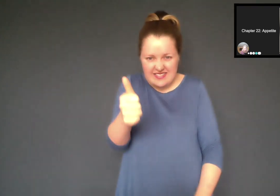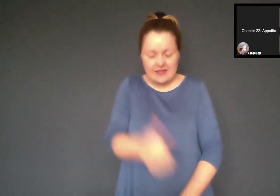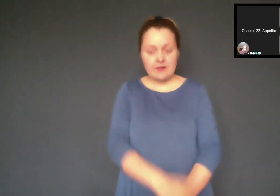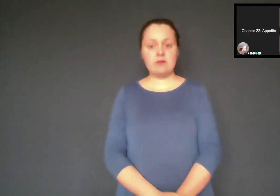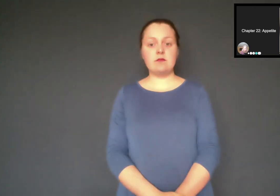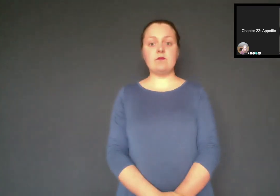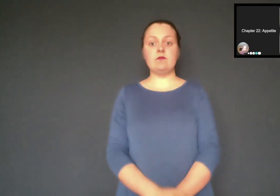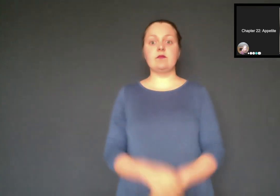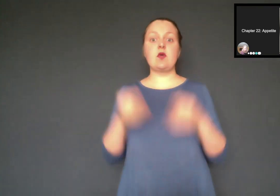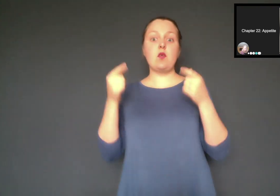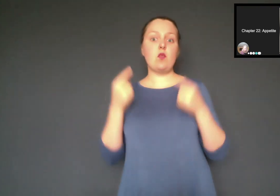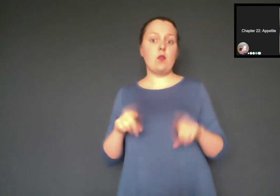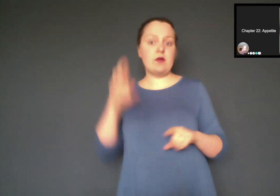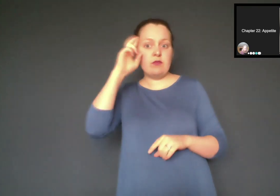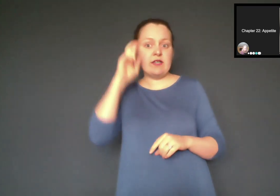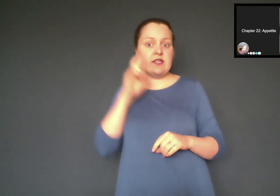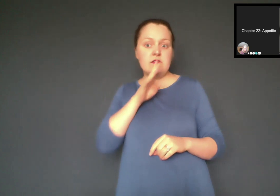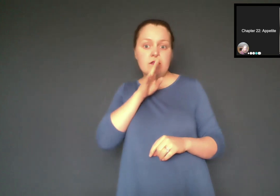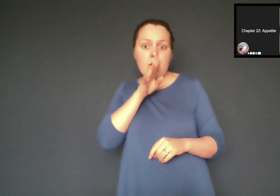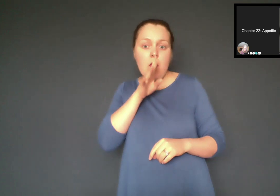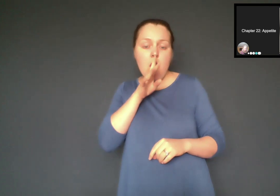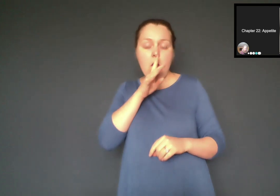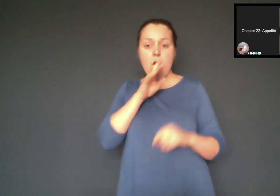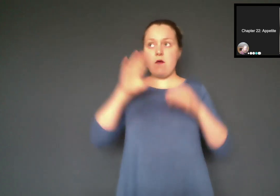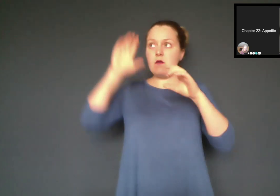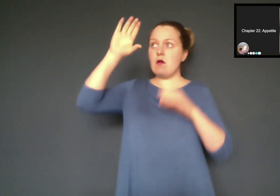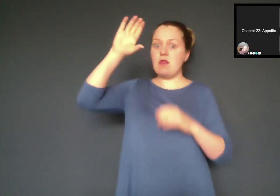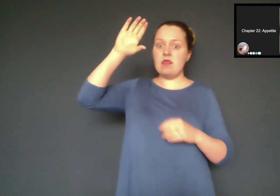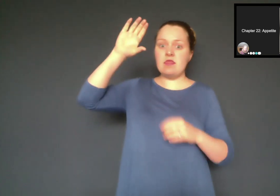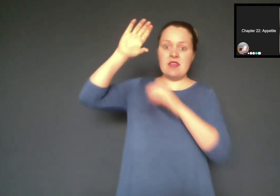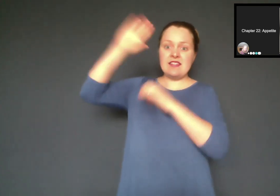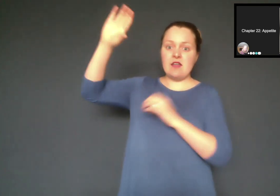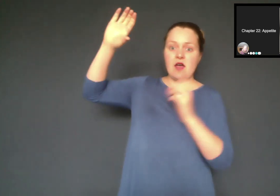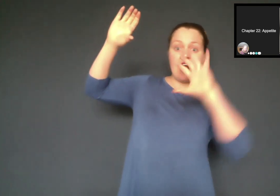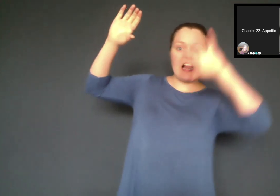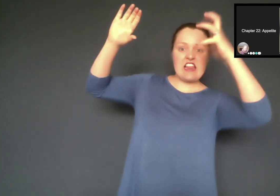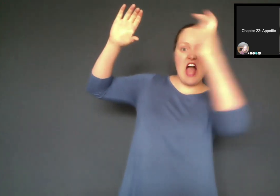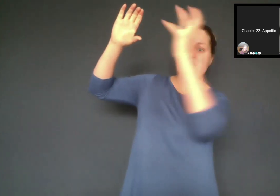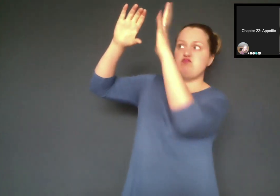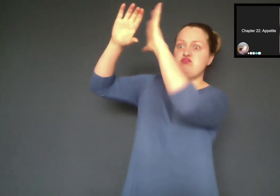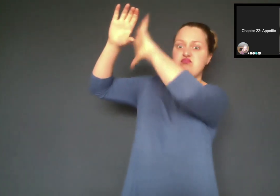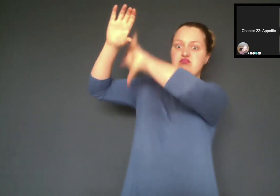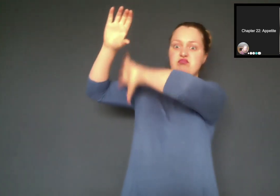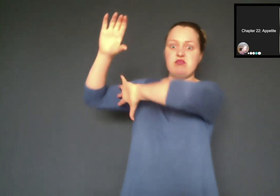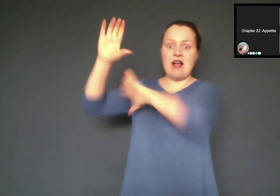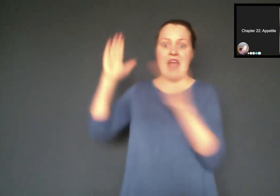as he spoke a cloud moved over the sun the roof and walls darkened and the entire house smelled